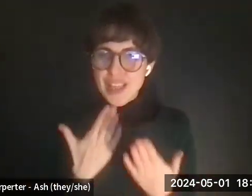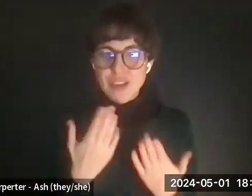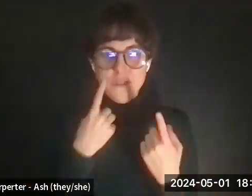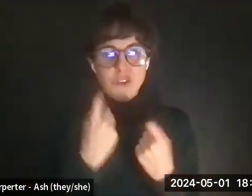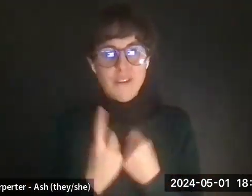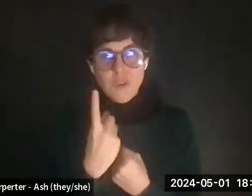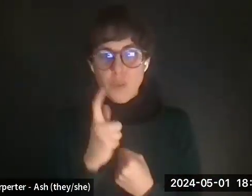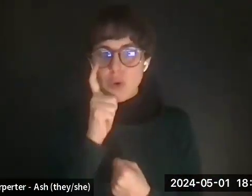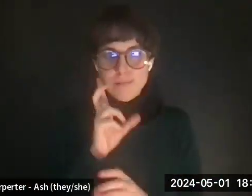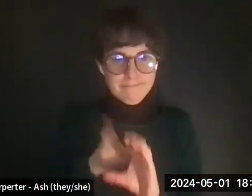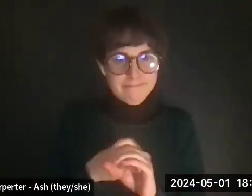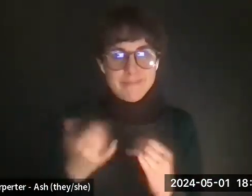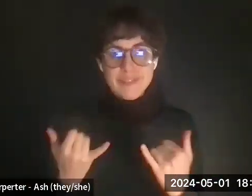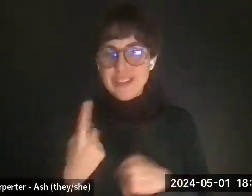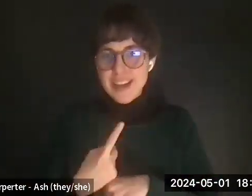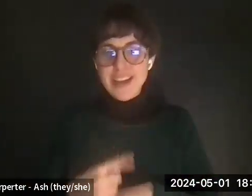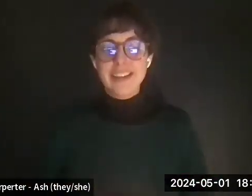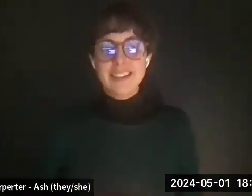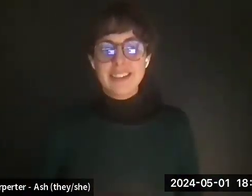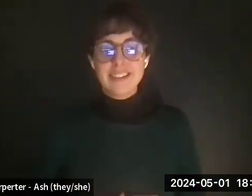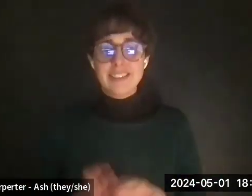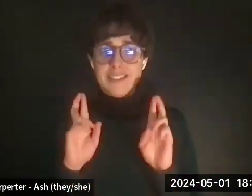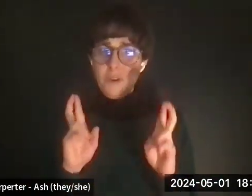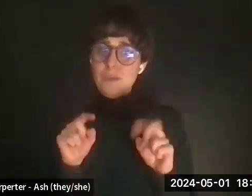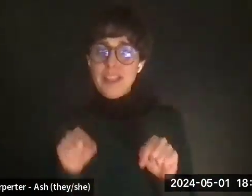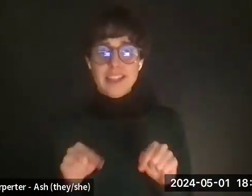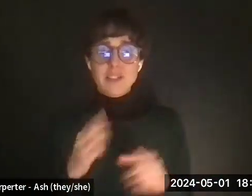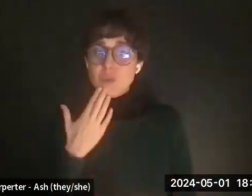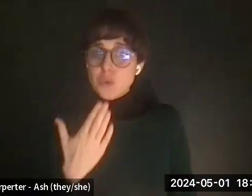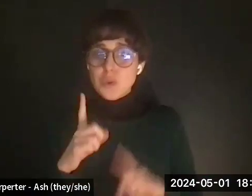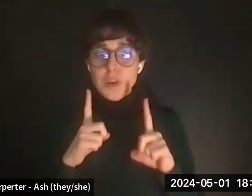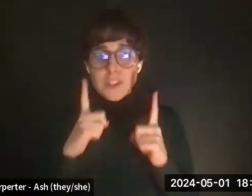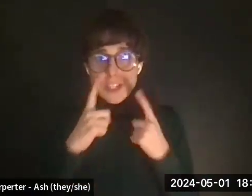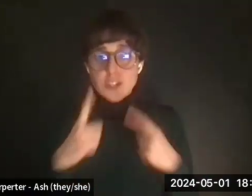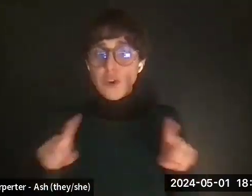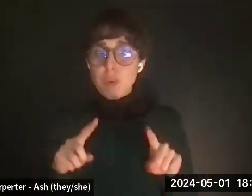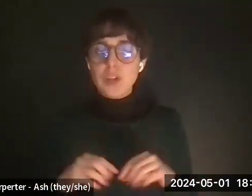and I hope this has been a conducive conversation for you all. And please note the contacts for some